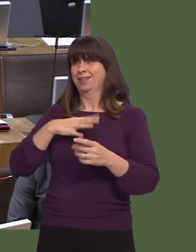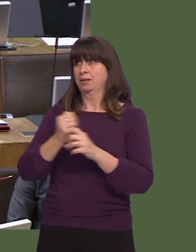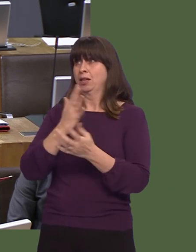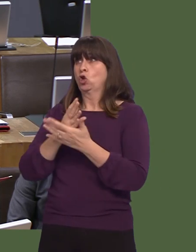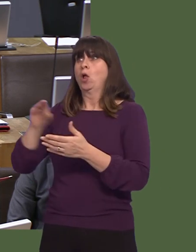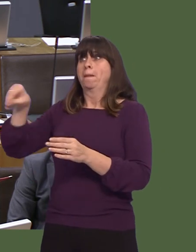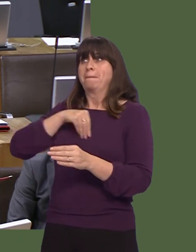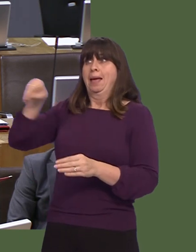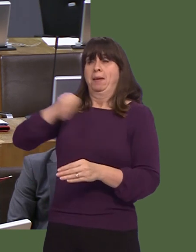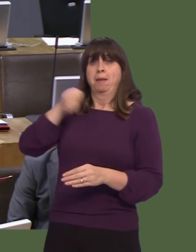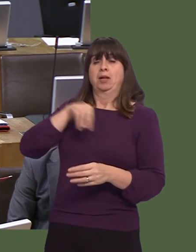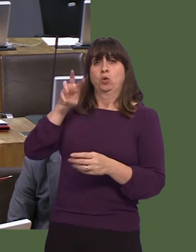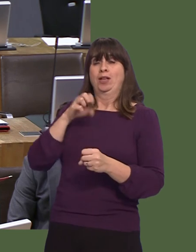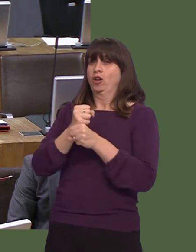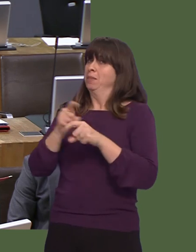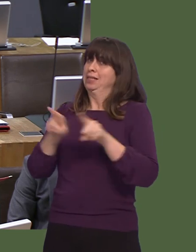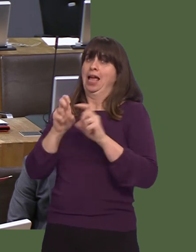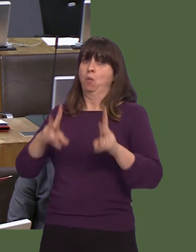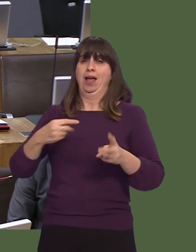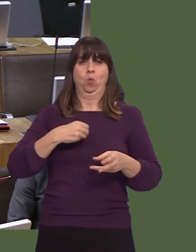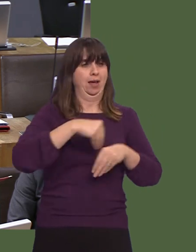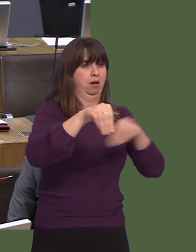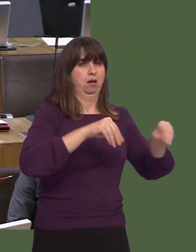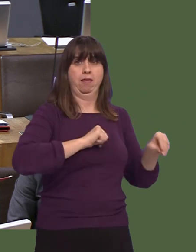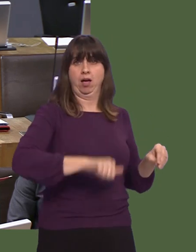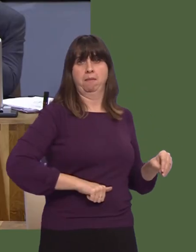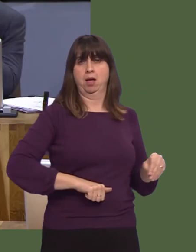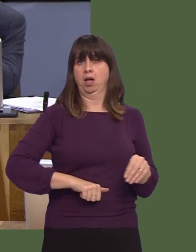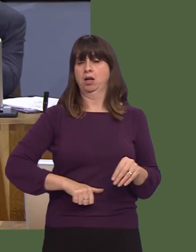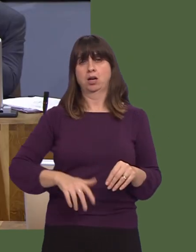Ni fyddaiín iawn pe buasaiír taliadau hynny yn dod drwy fformiwla Barnett. Byddai hwnnwín